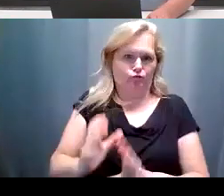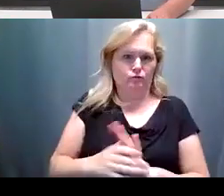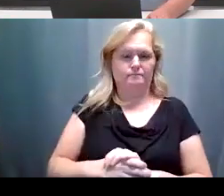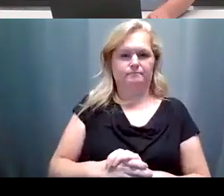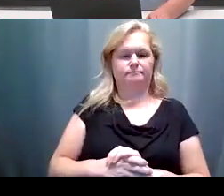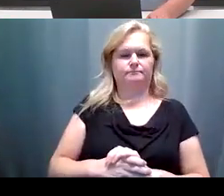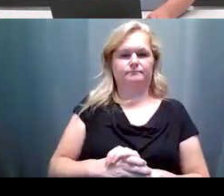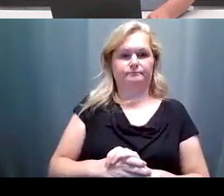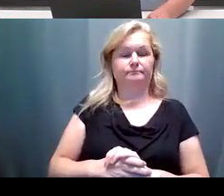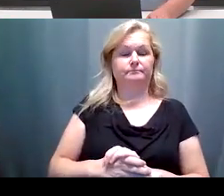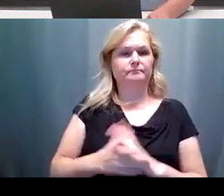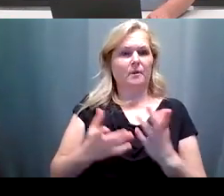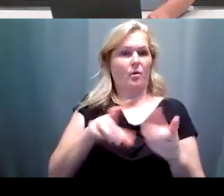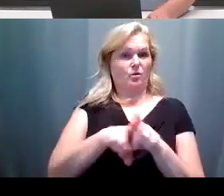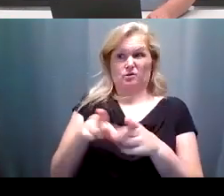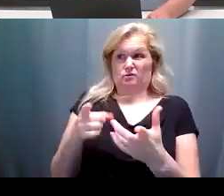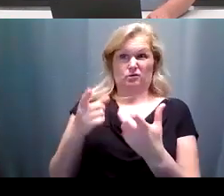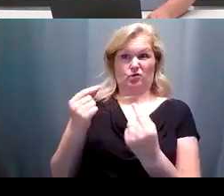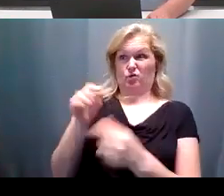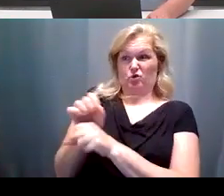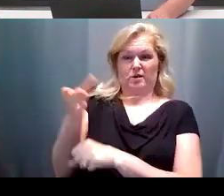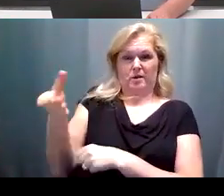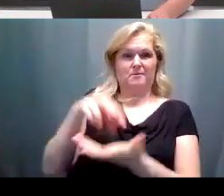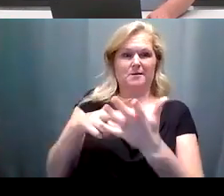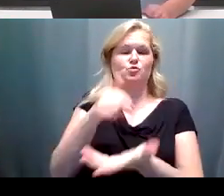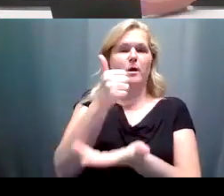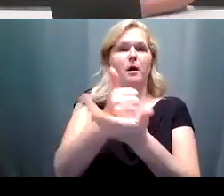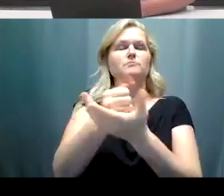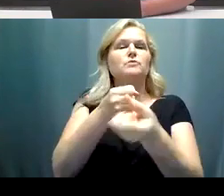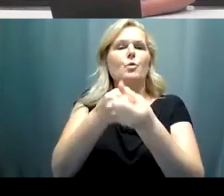Help support Canada's democracy. When you work at a federal election